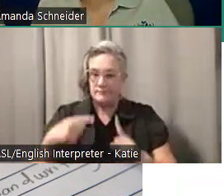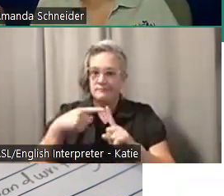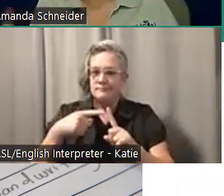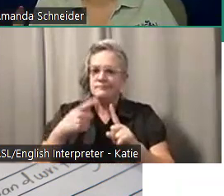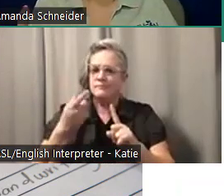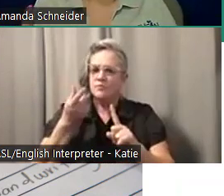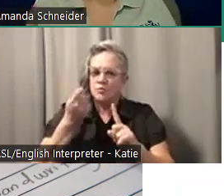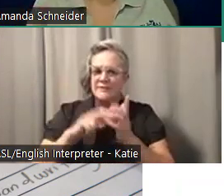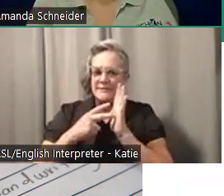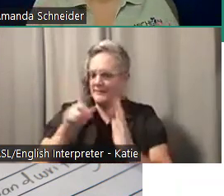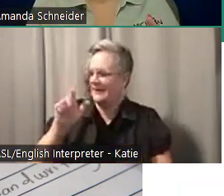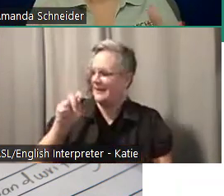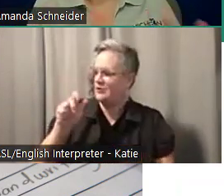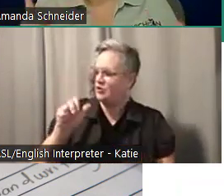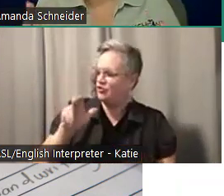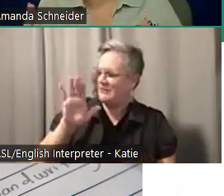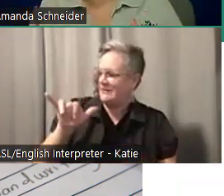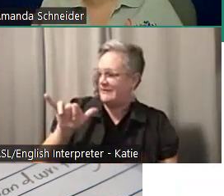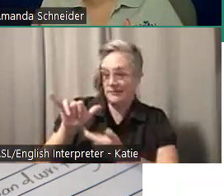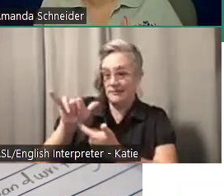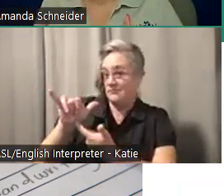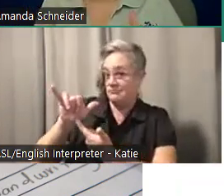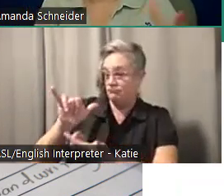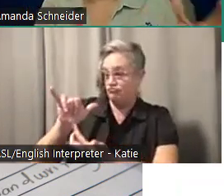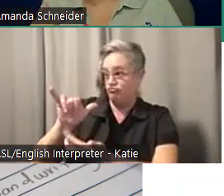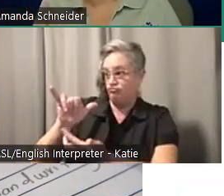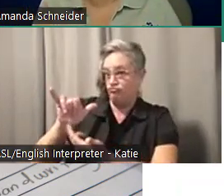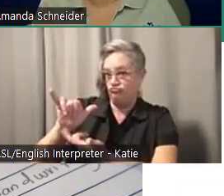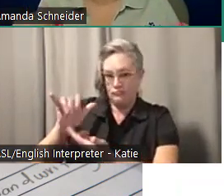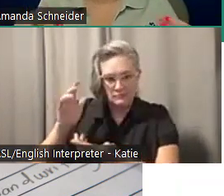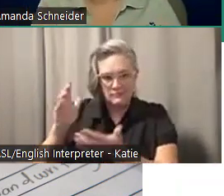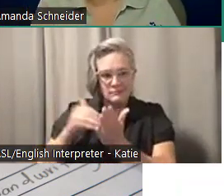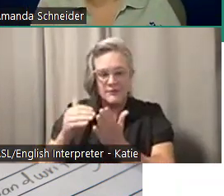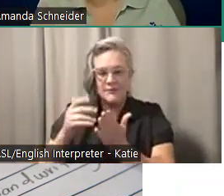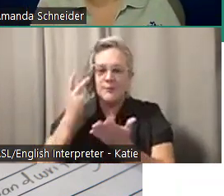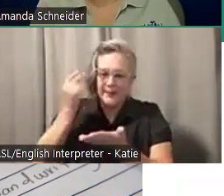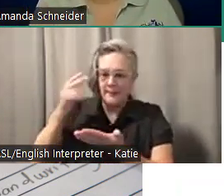What is literacy? Oftentimes, we think about just reading and writing.